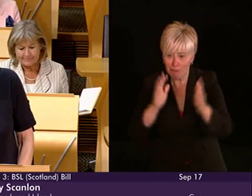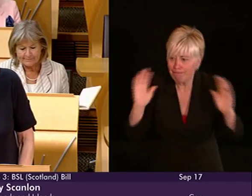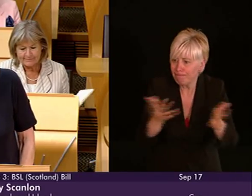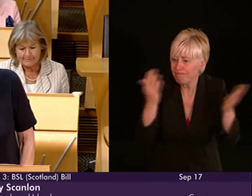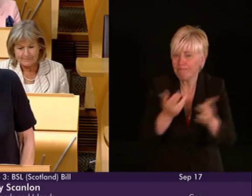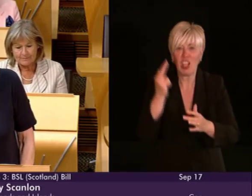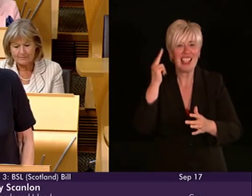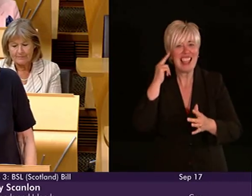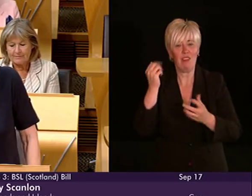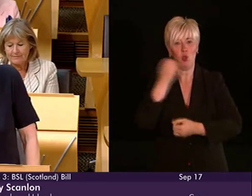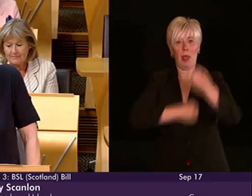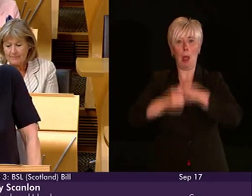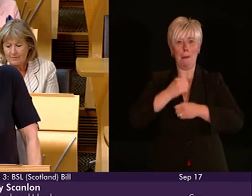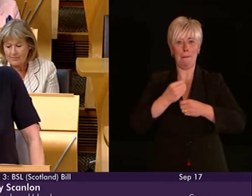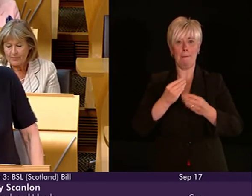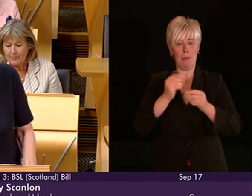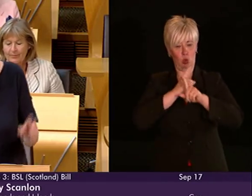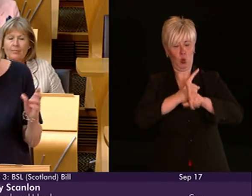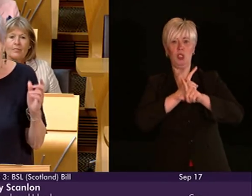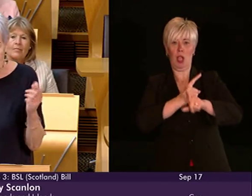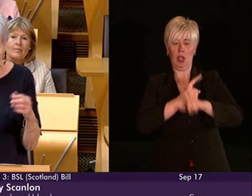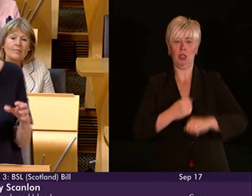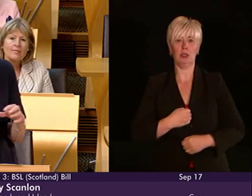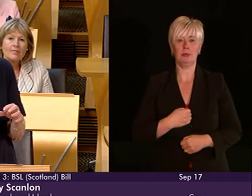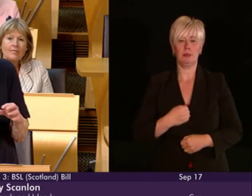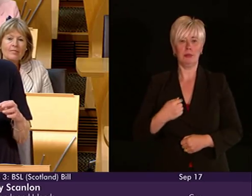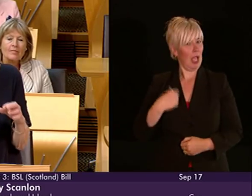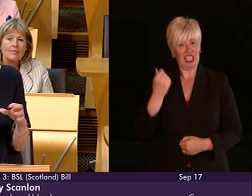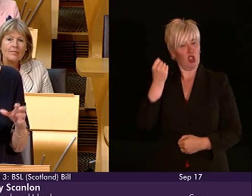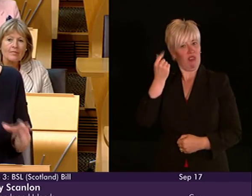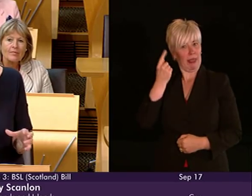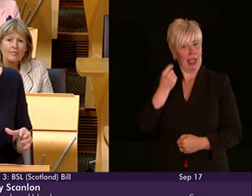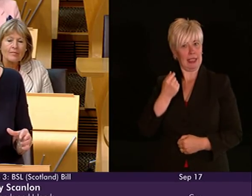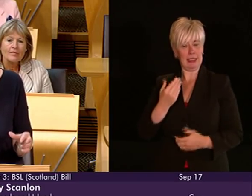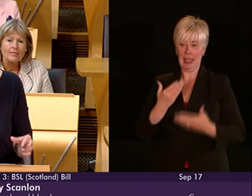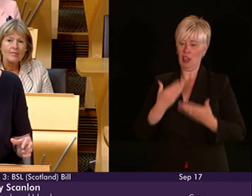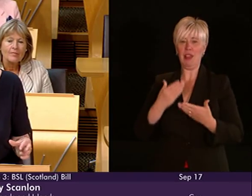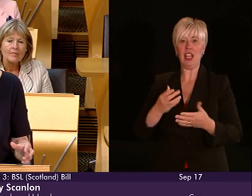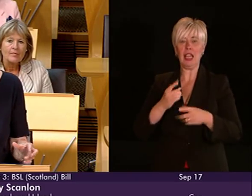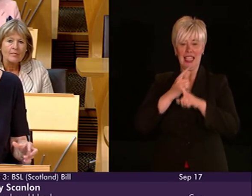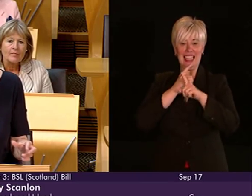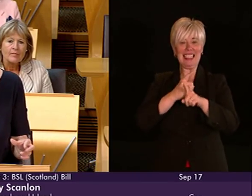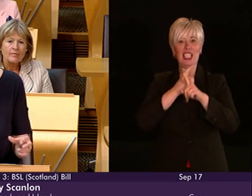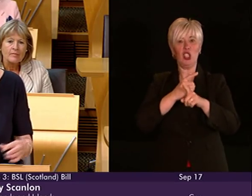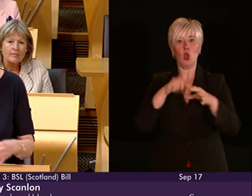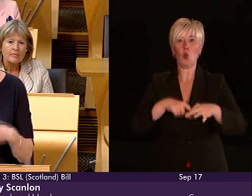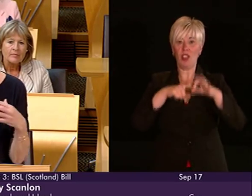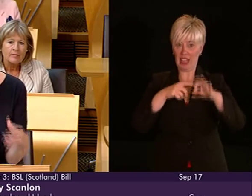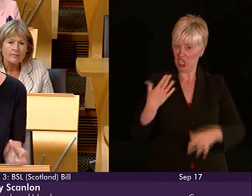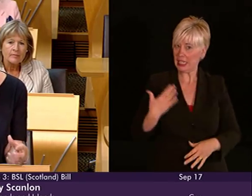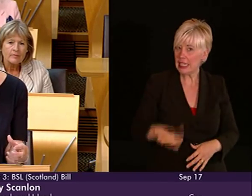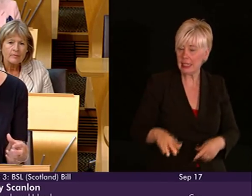qualifications. I did not realise that a teaching qualification is needed, followed by three